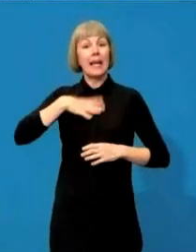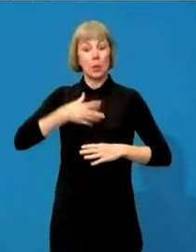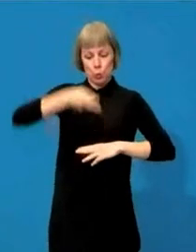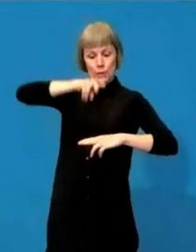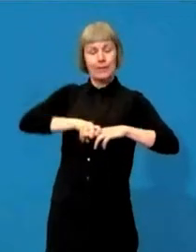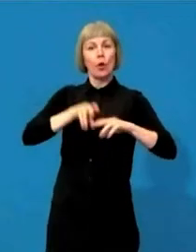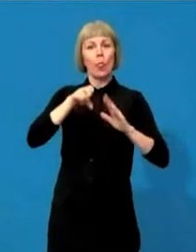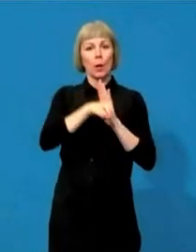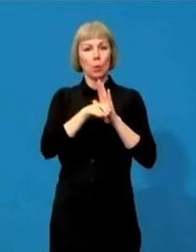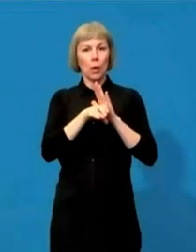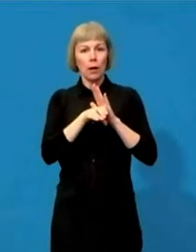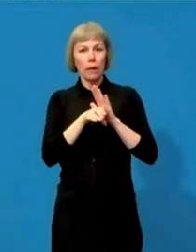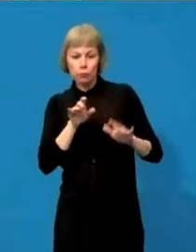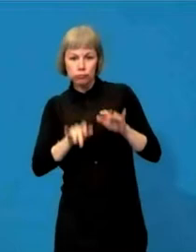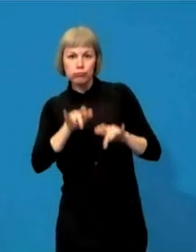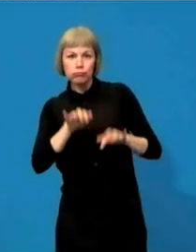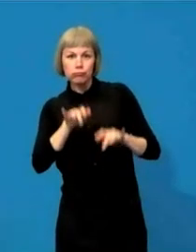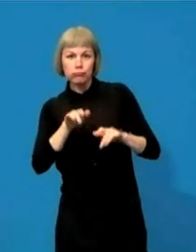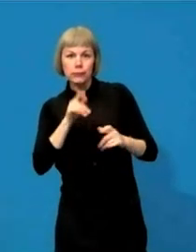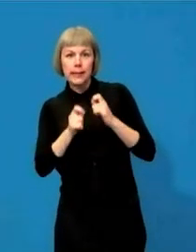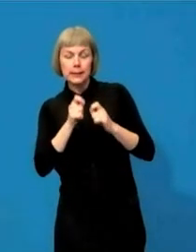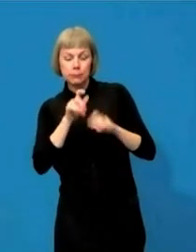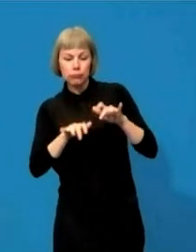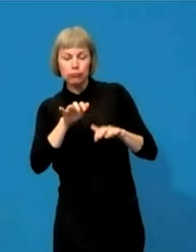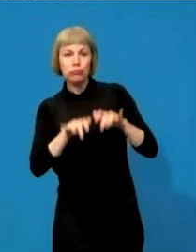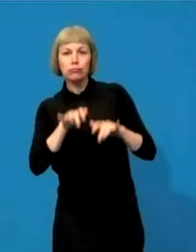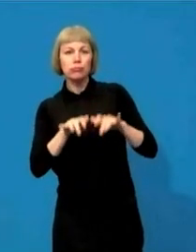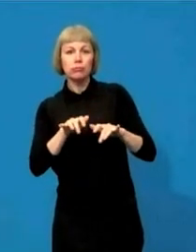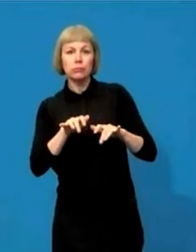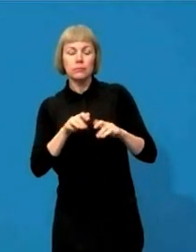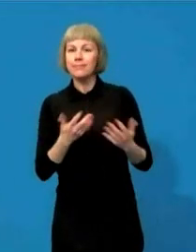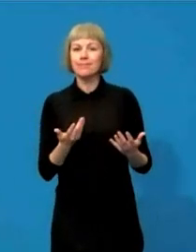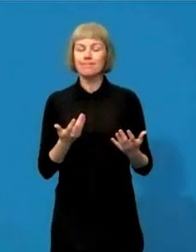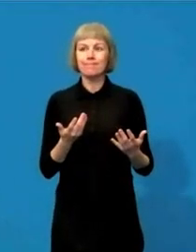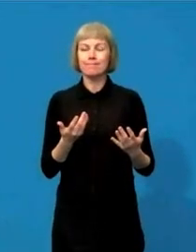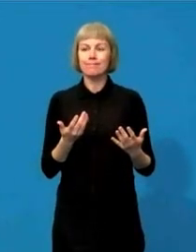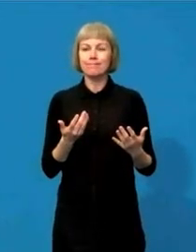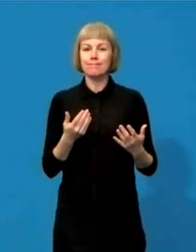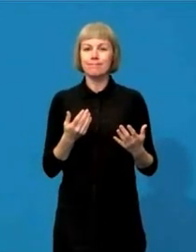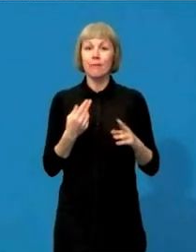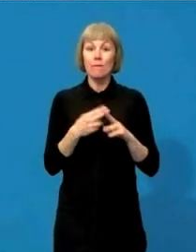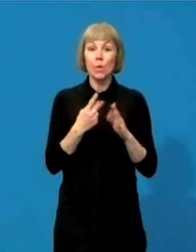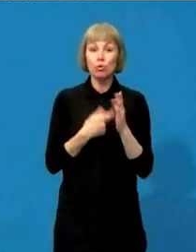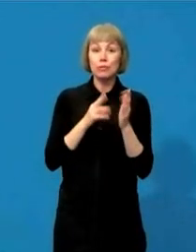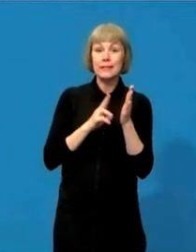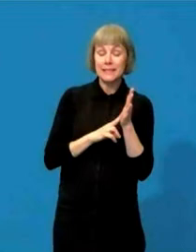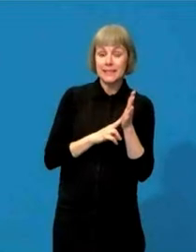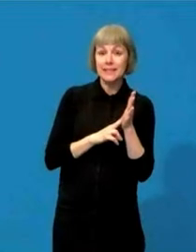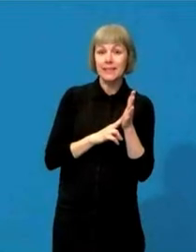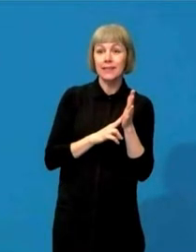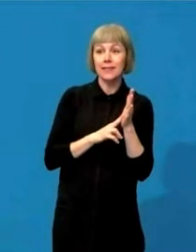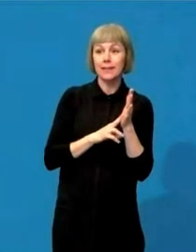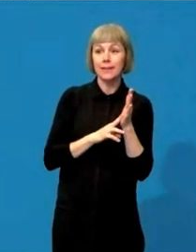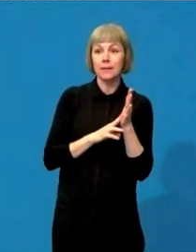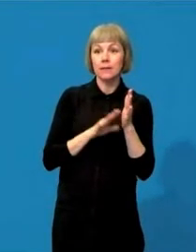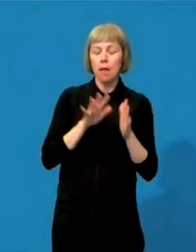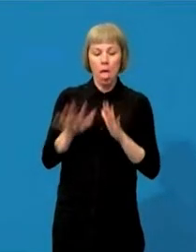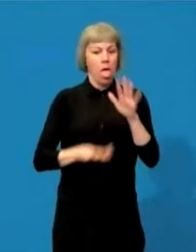training. So, you know, that - that, you know, is a trauma for him to obtain his